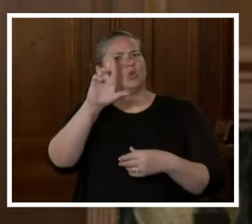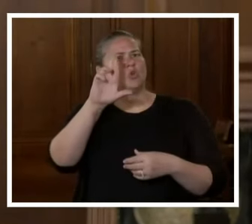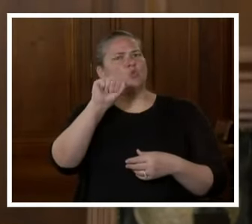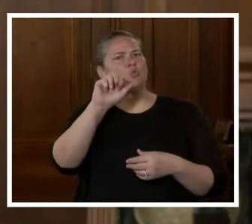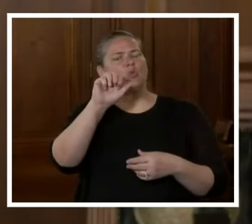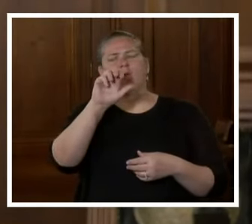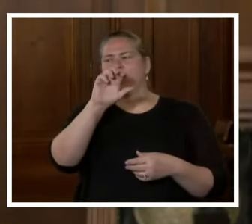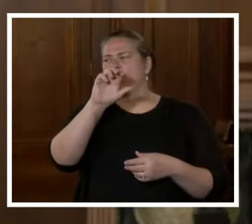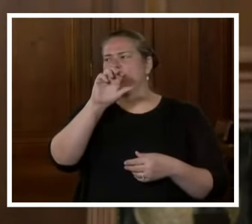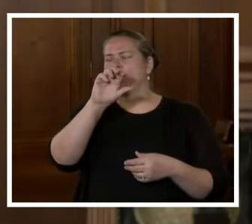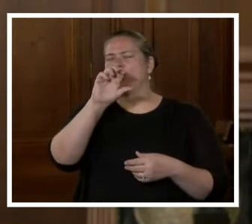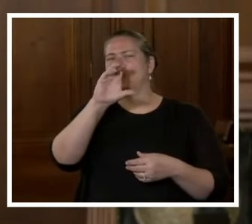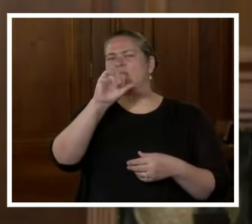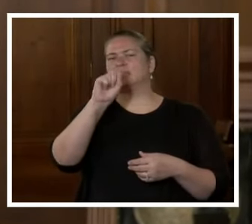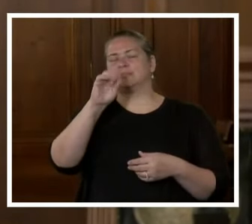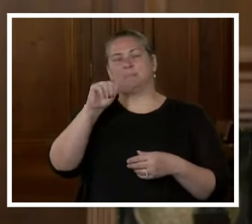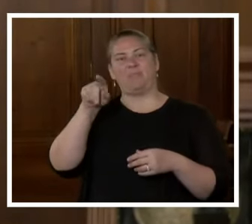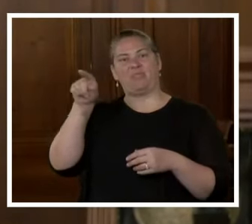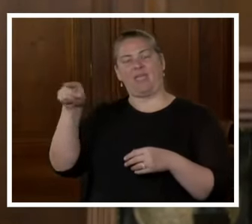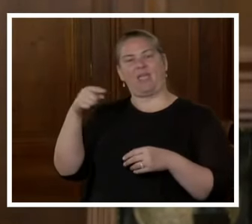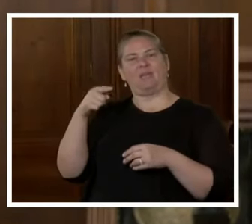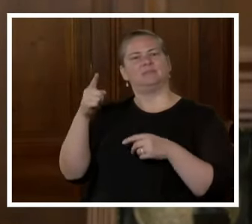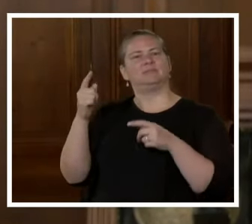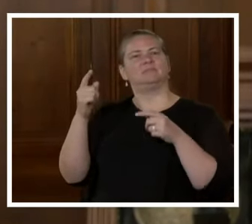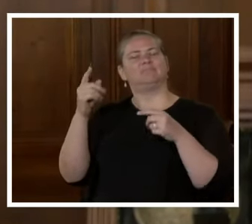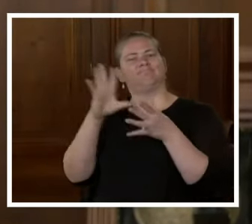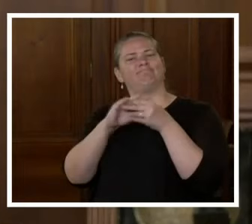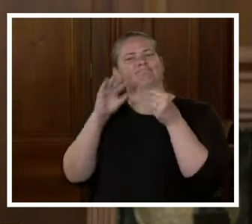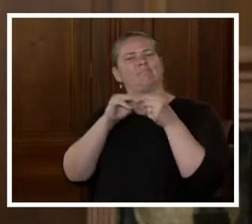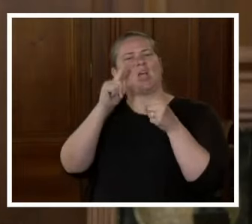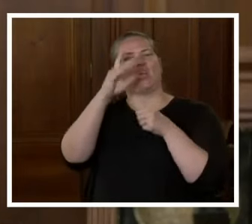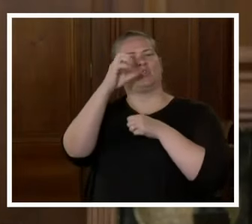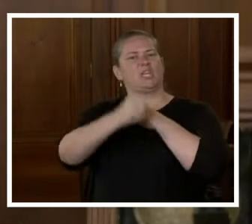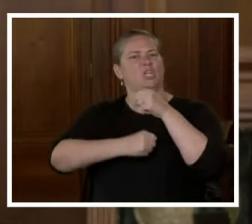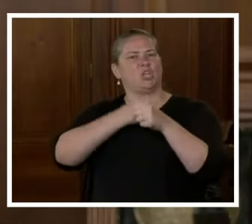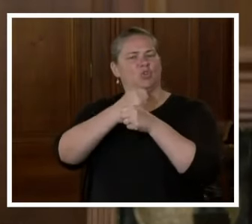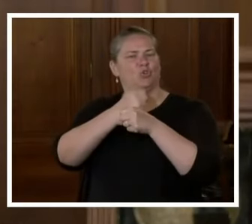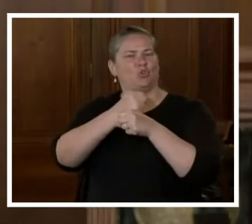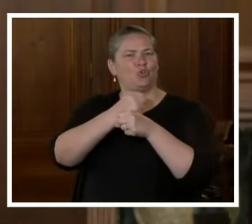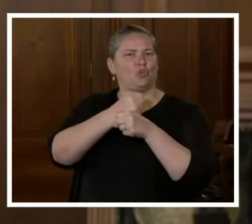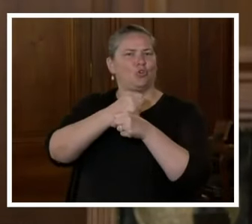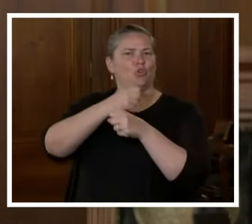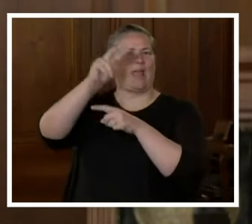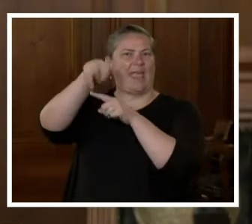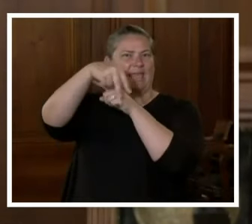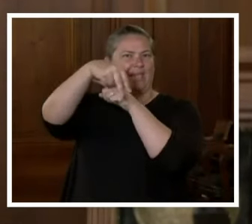STARTED ESCALATING.